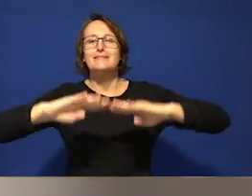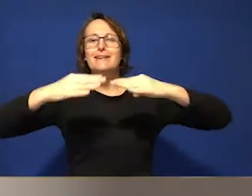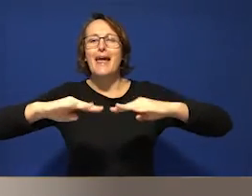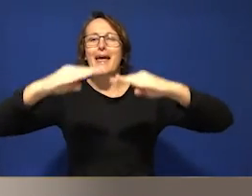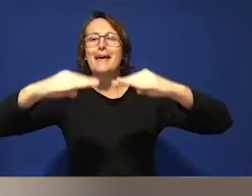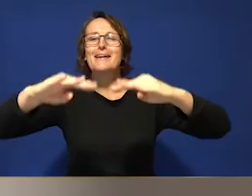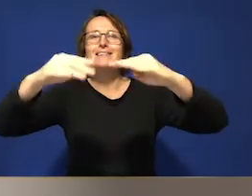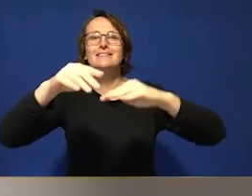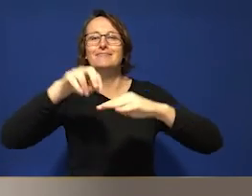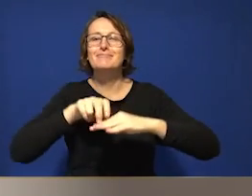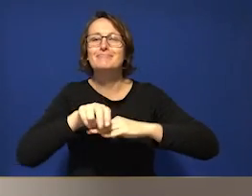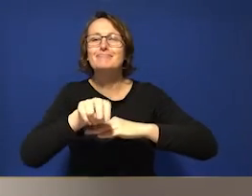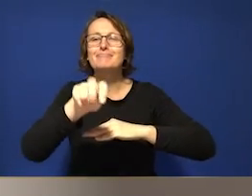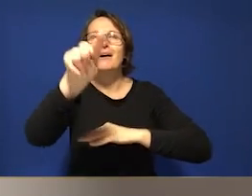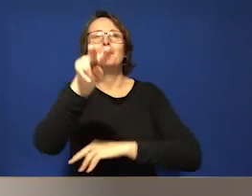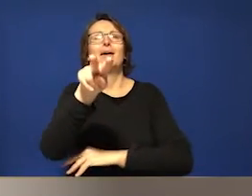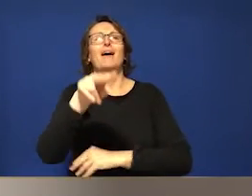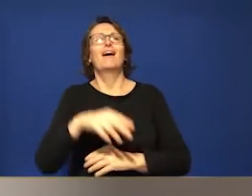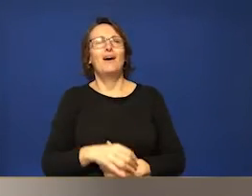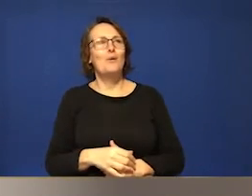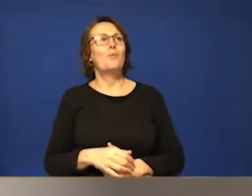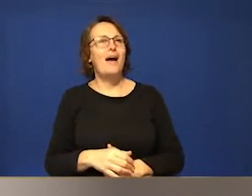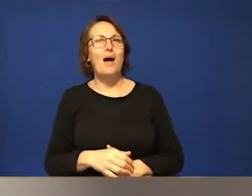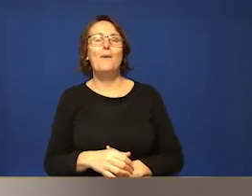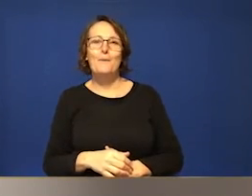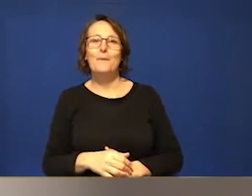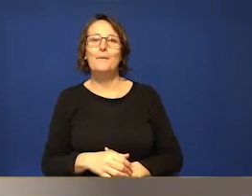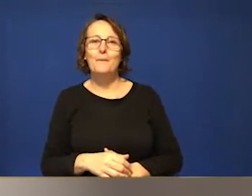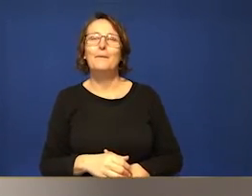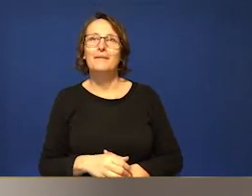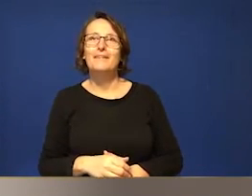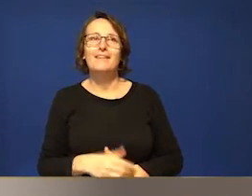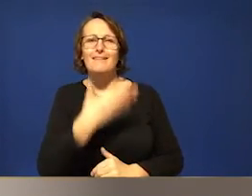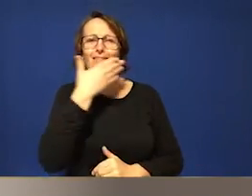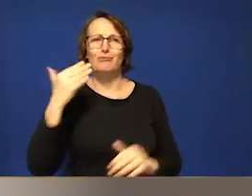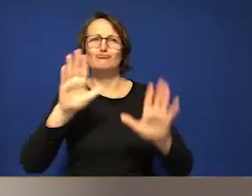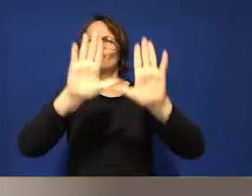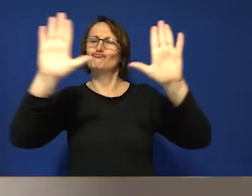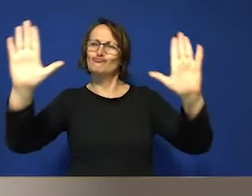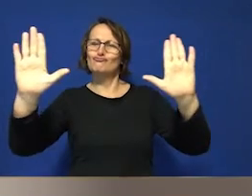I think it gives it a kind of real urban presence and then the big Colonnade and the fact that the rest of the buildings kind of out the back